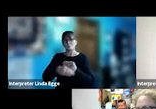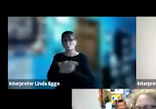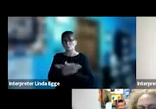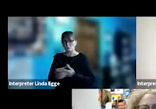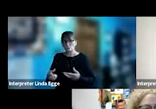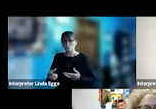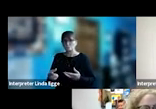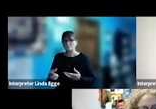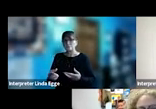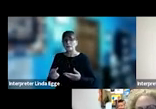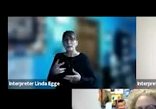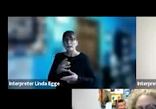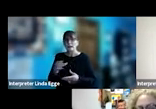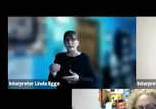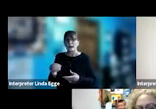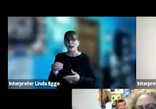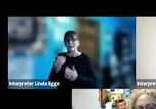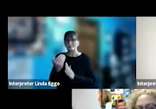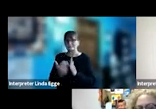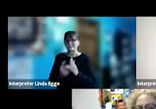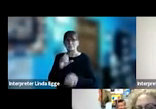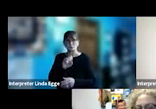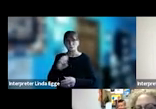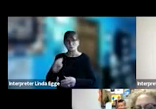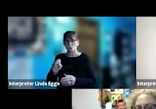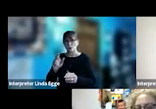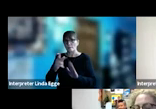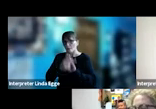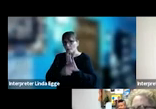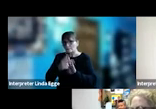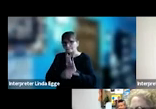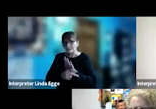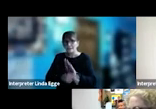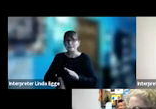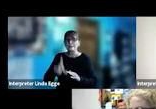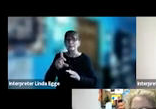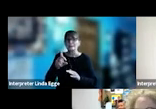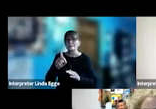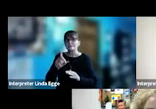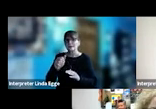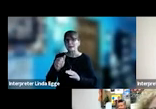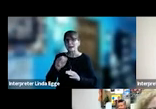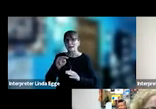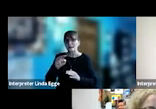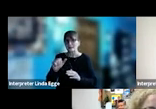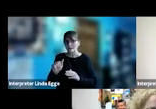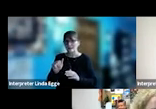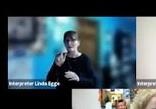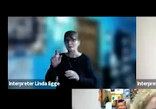You can go see the Social Security's policy on DA&A, and remember to go back to that online course.